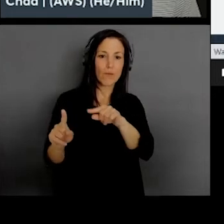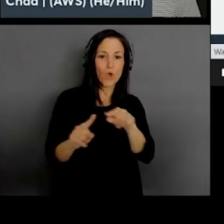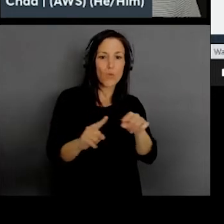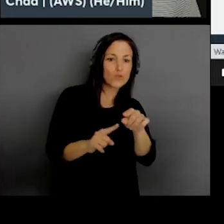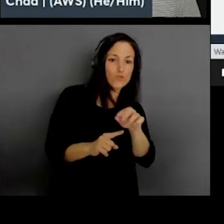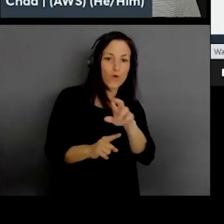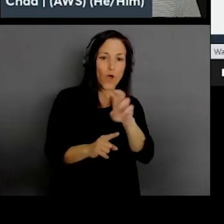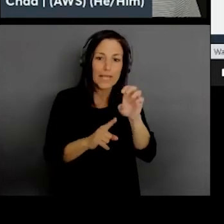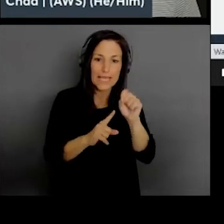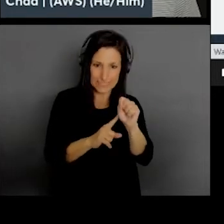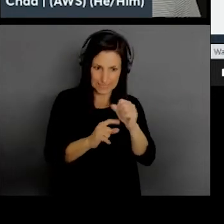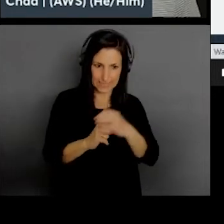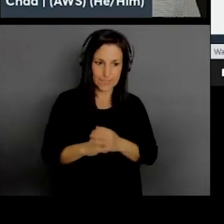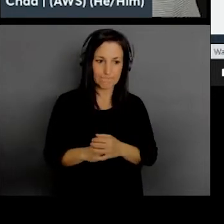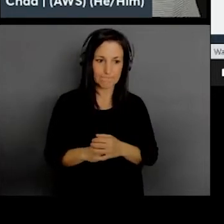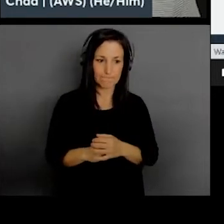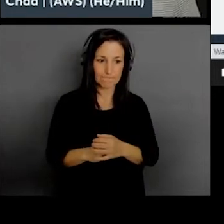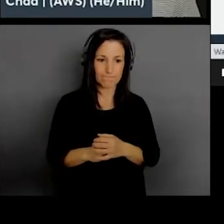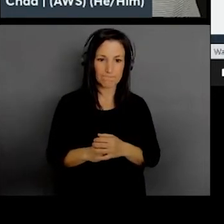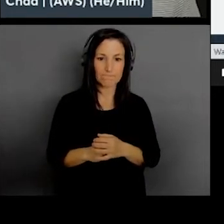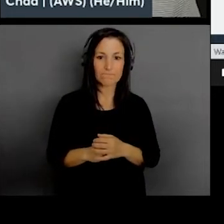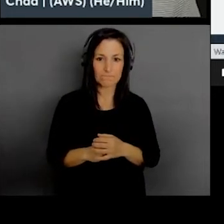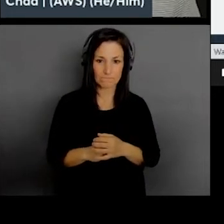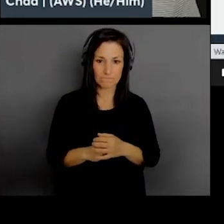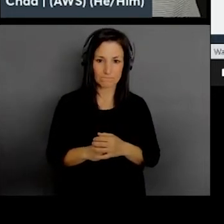Let's give that a few seconds while it spins.